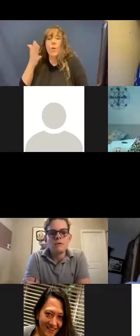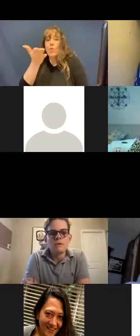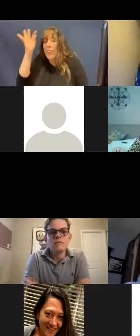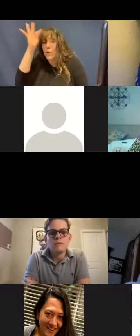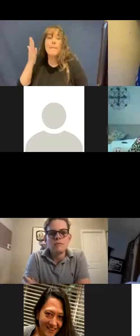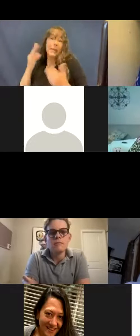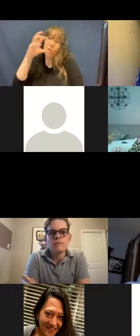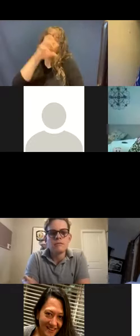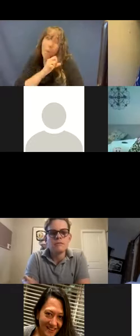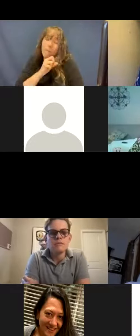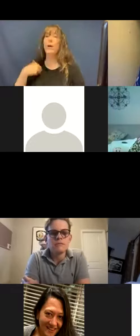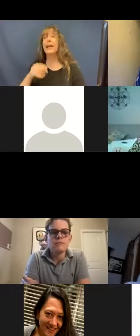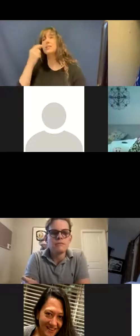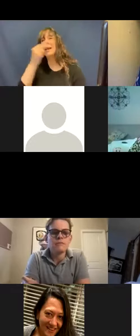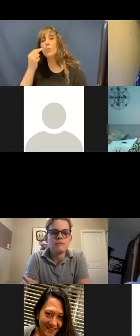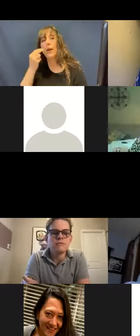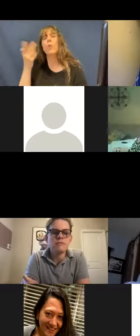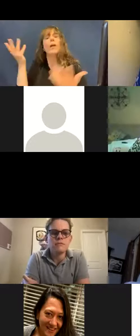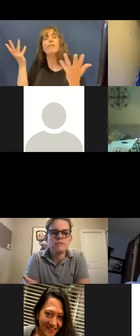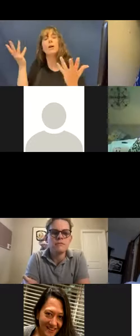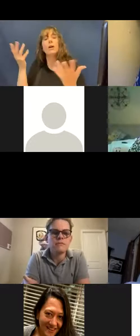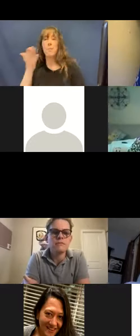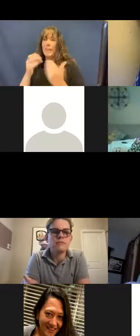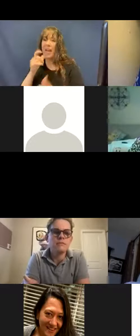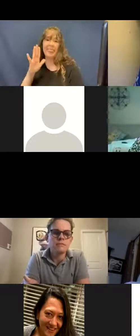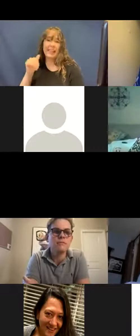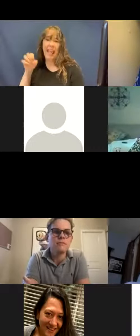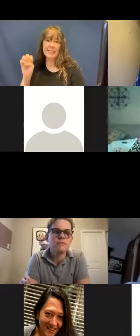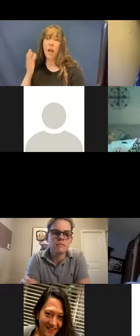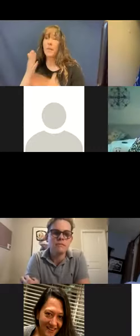read or whatnot. But that may not be the case. We may need something different. So you've